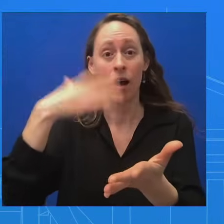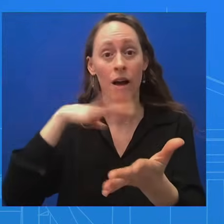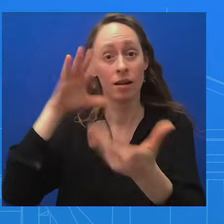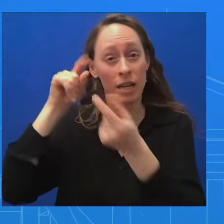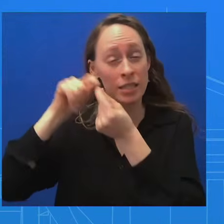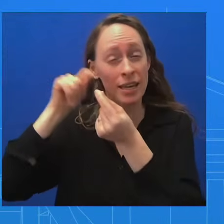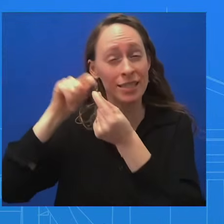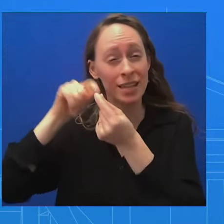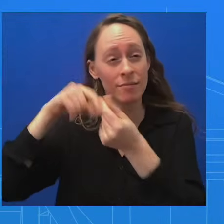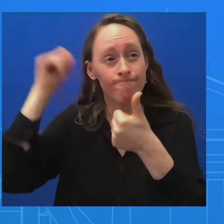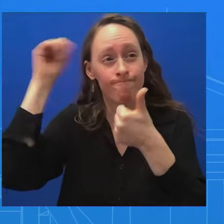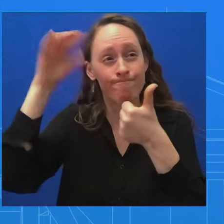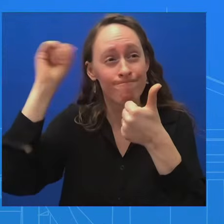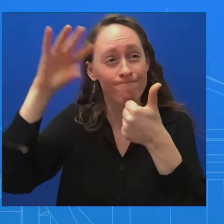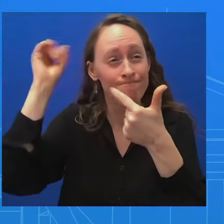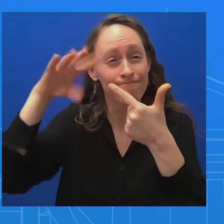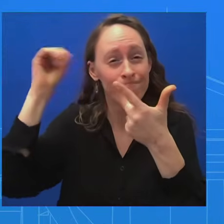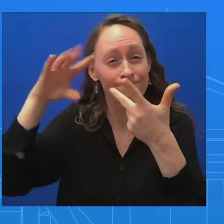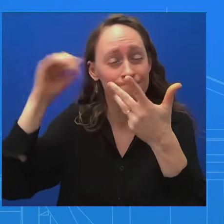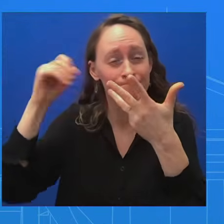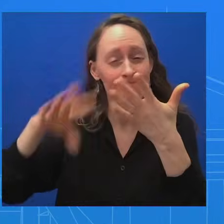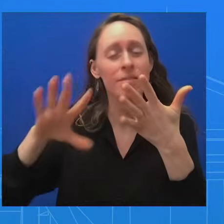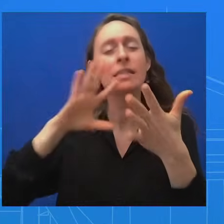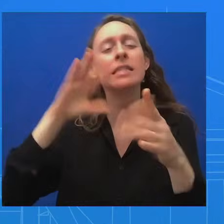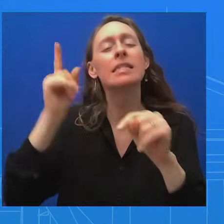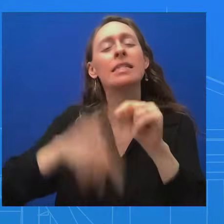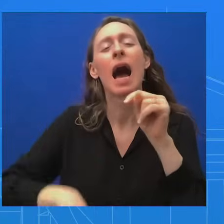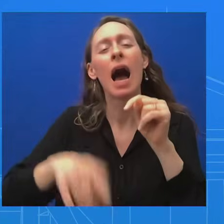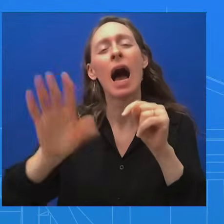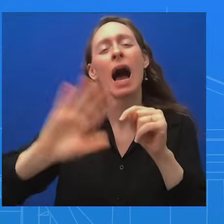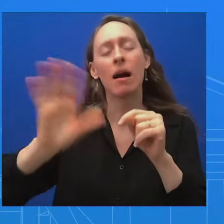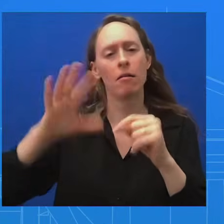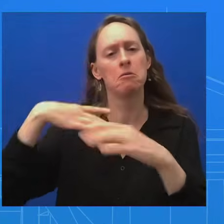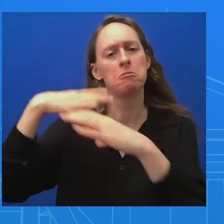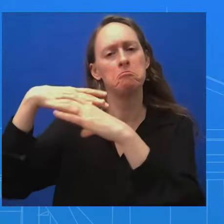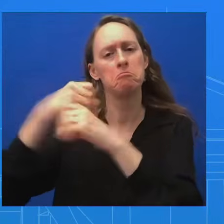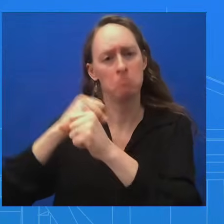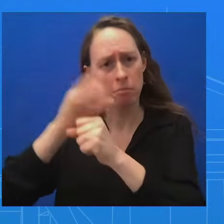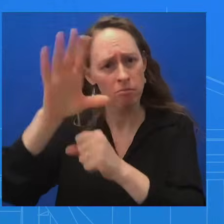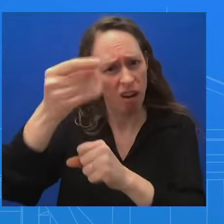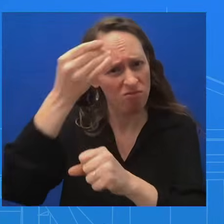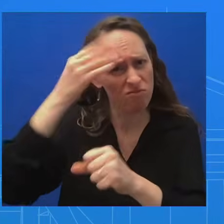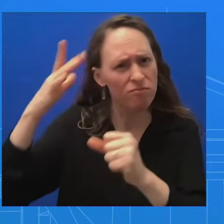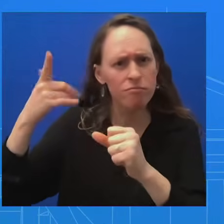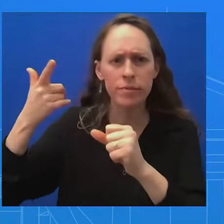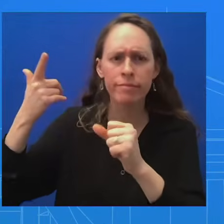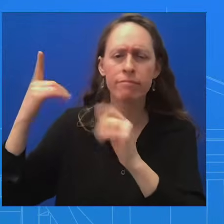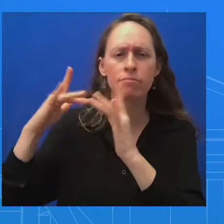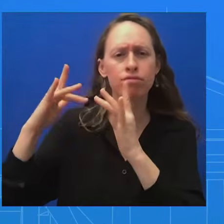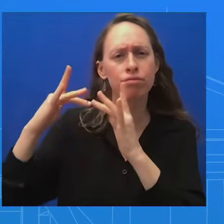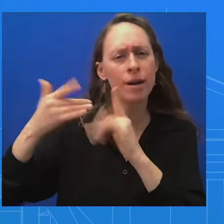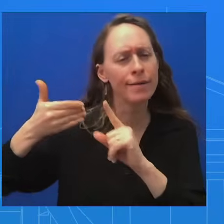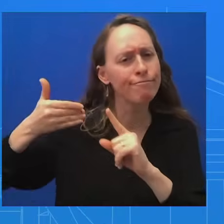has been in regular communications. Go ahead, Akayla. The Press: Thanks, Karine. Monday is obviously the anniversary of -- of Roe v.